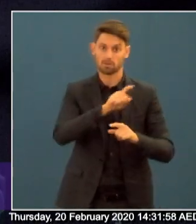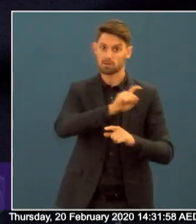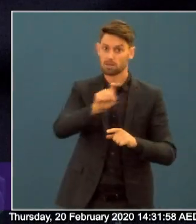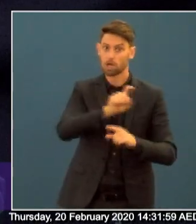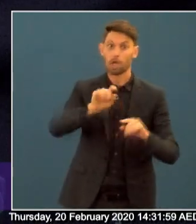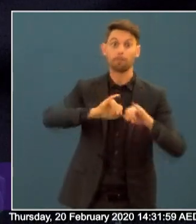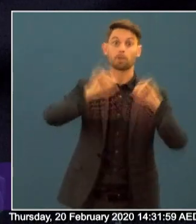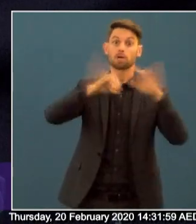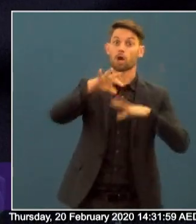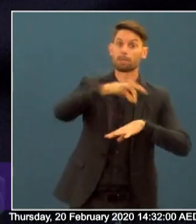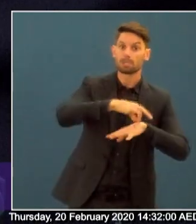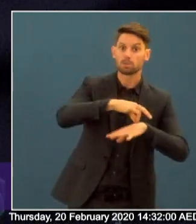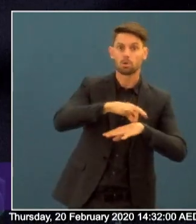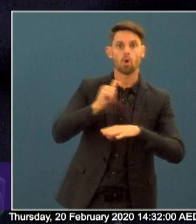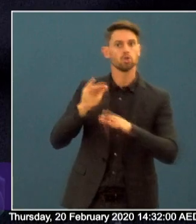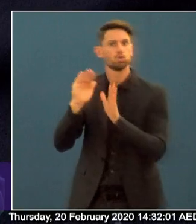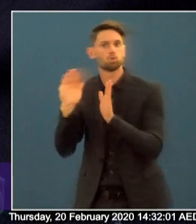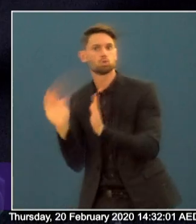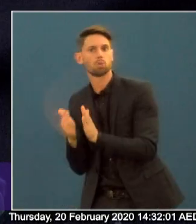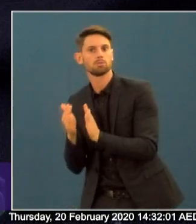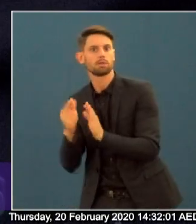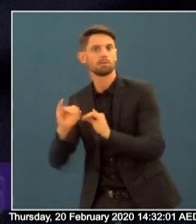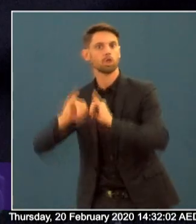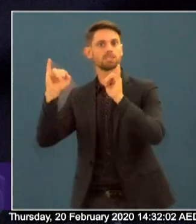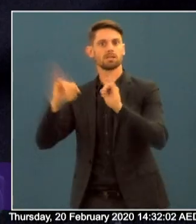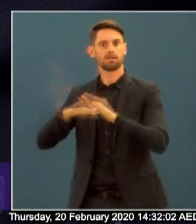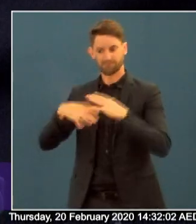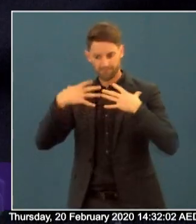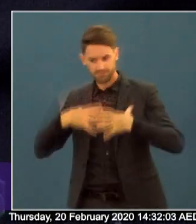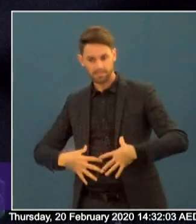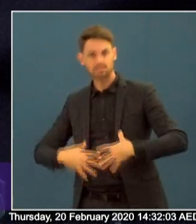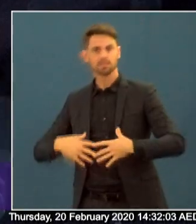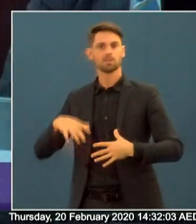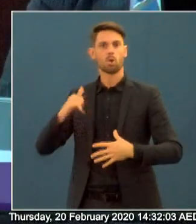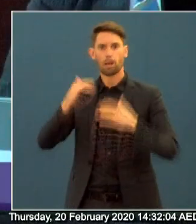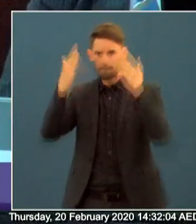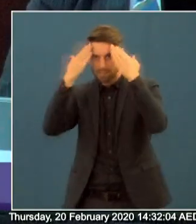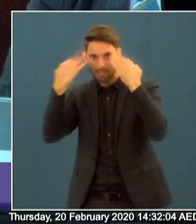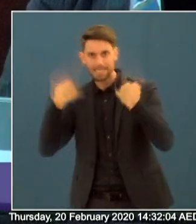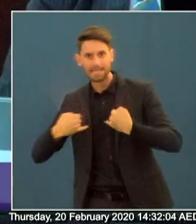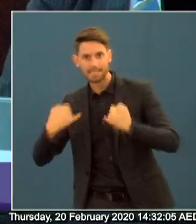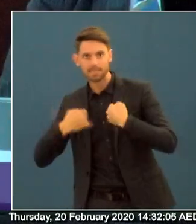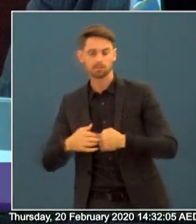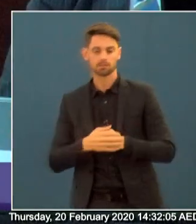including patient stays, including physical health and mental health and higher use of ambulatory mental health.